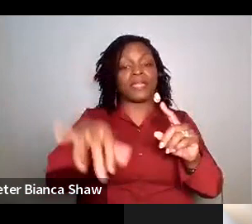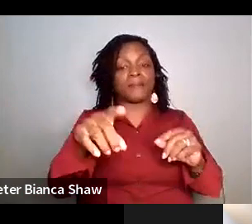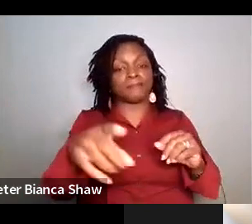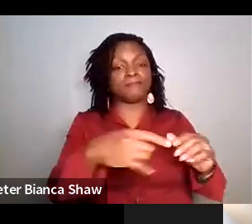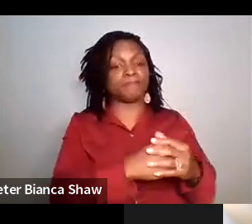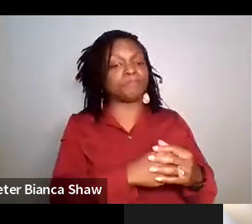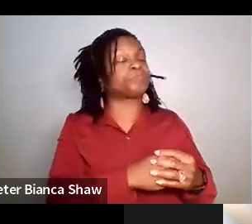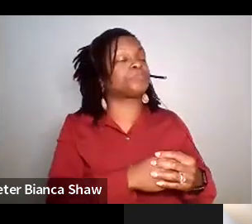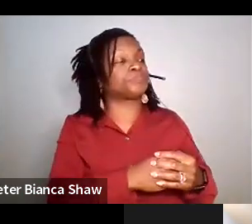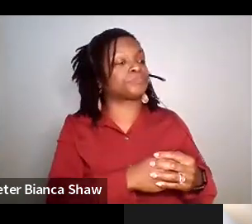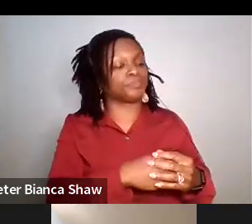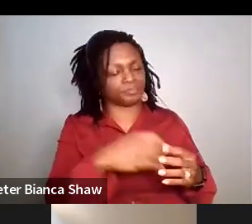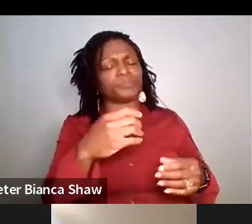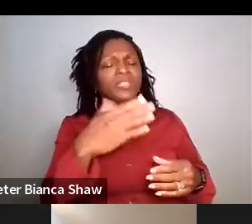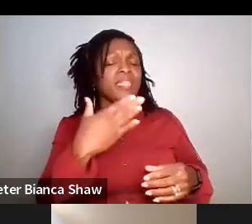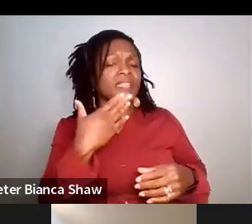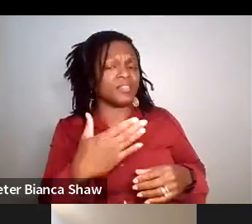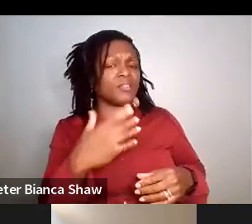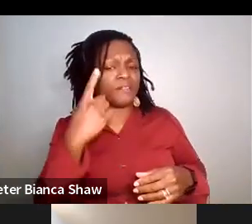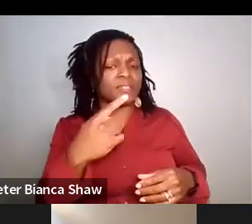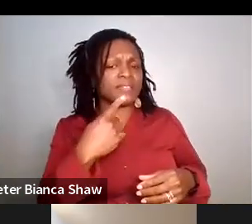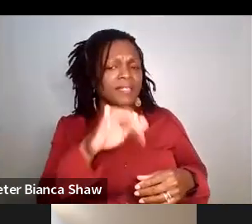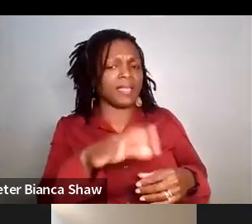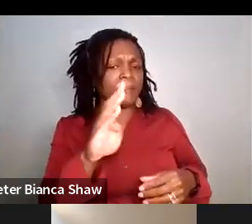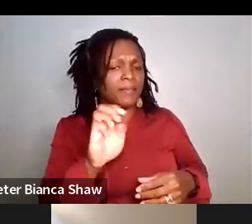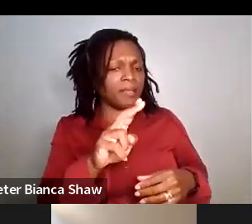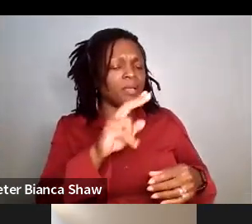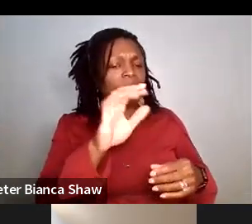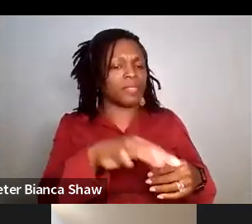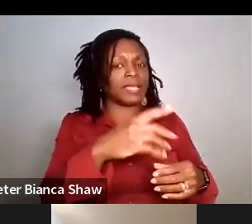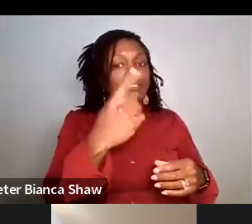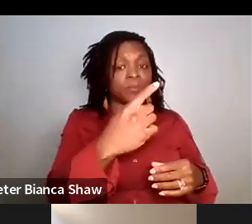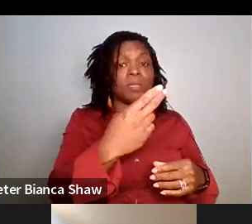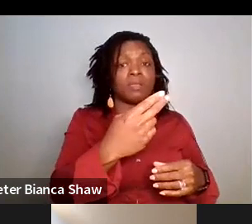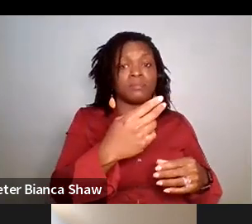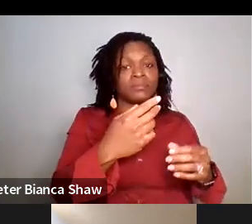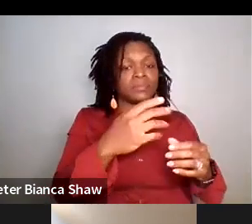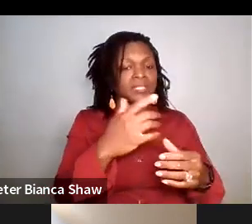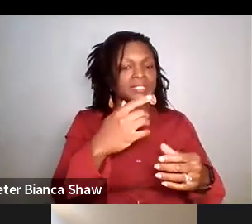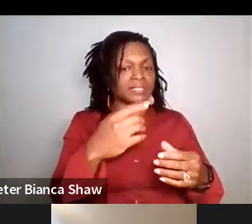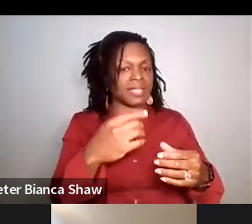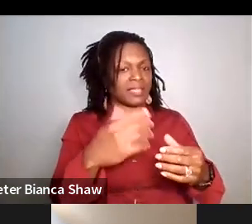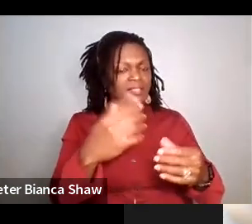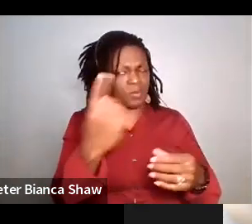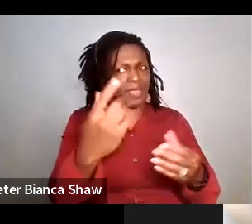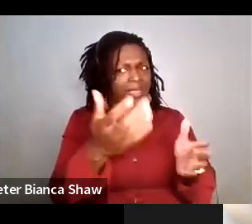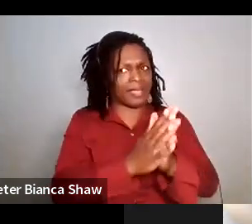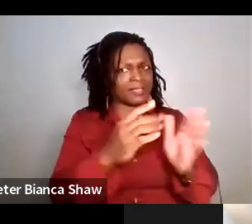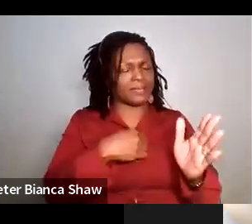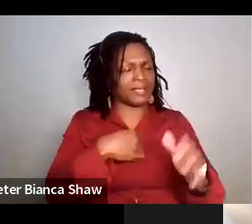And and someone asked me like, What does empowerment look like for people with disabilities?